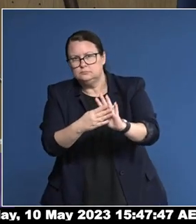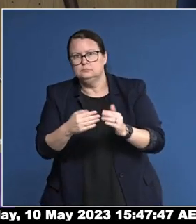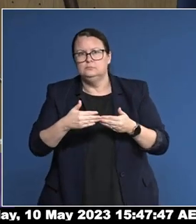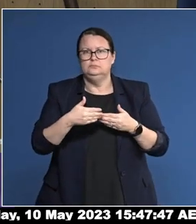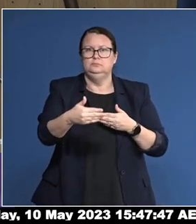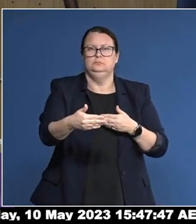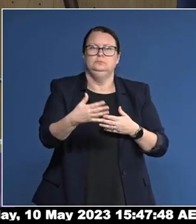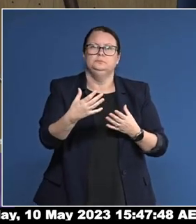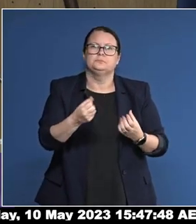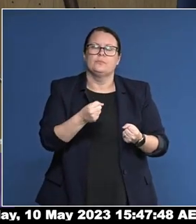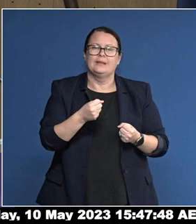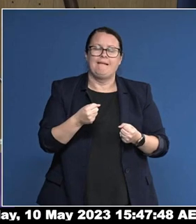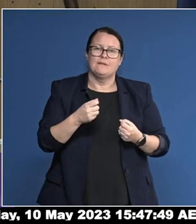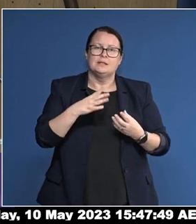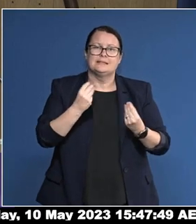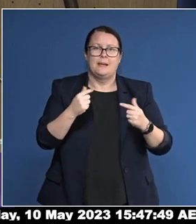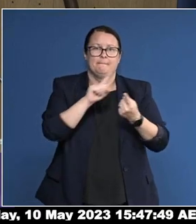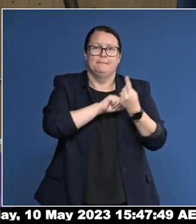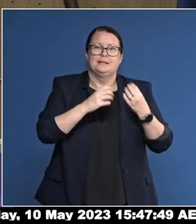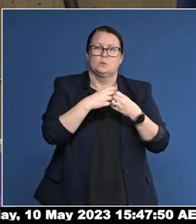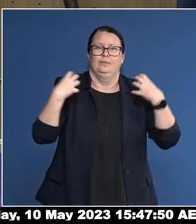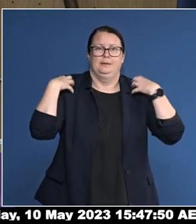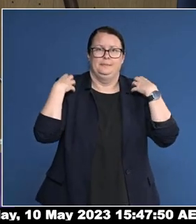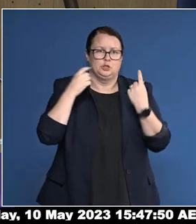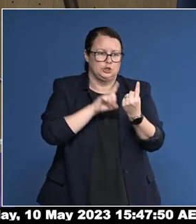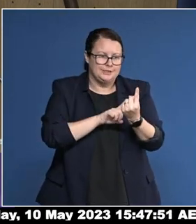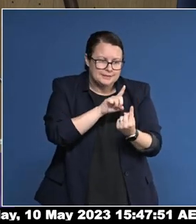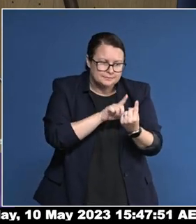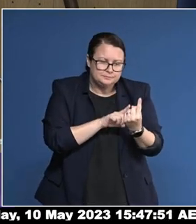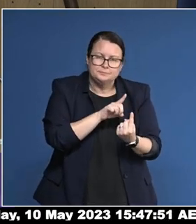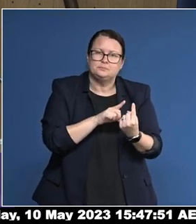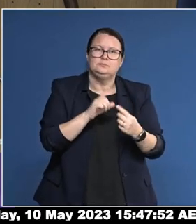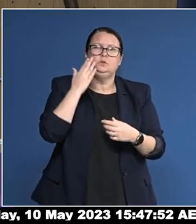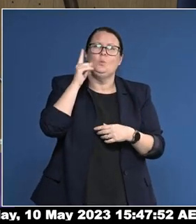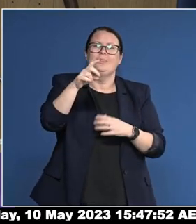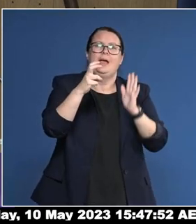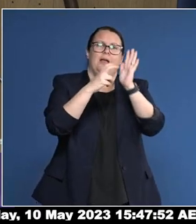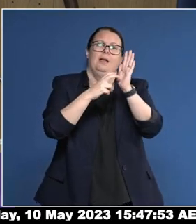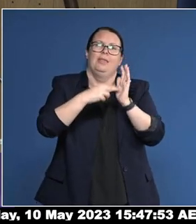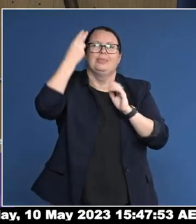private sessions, with those who registered prior to registration closing at the end of